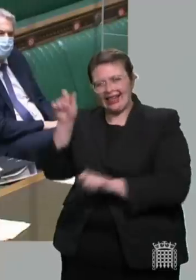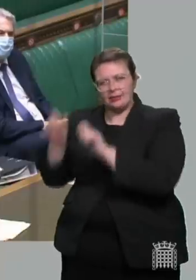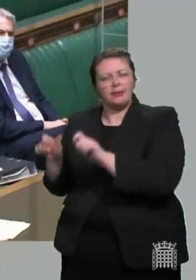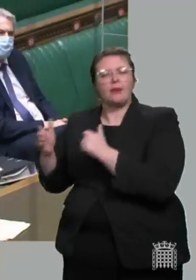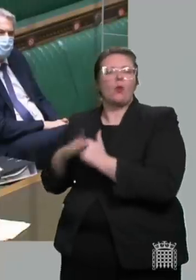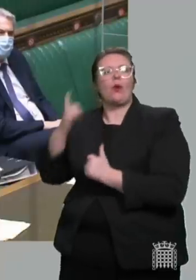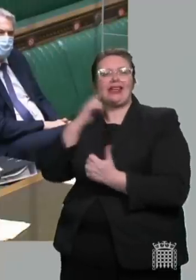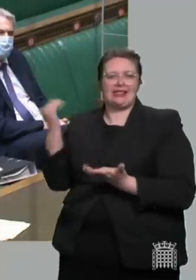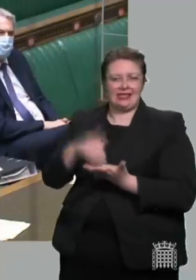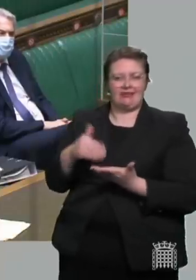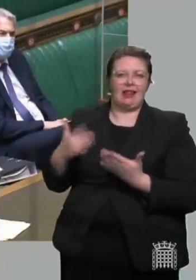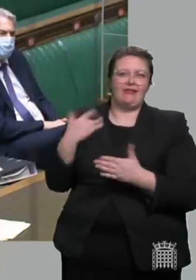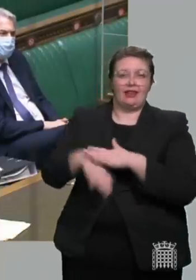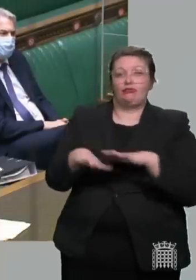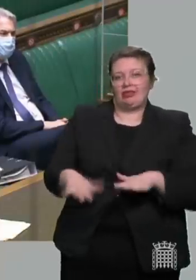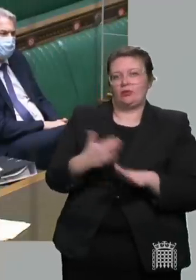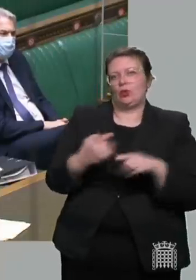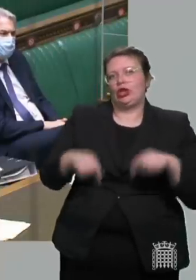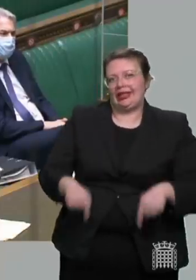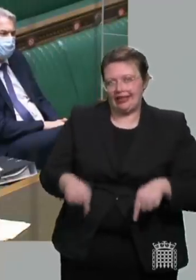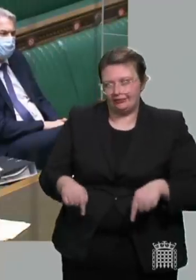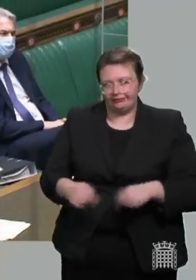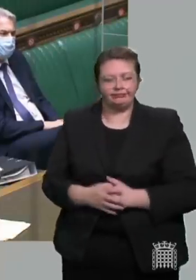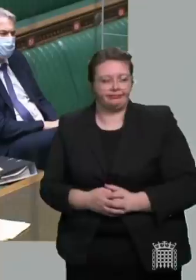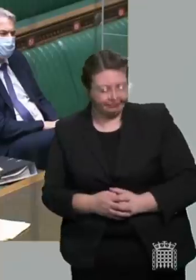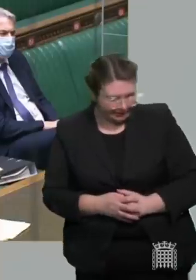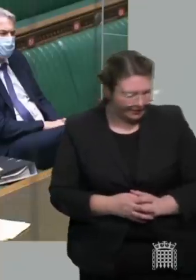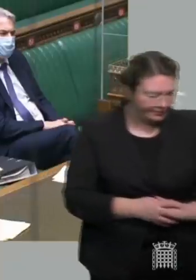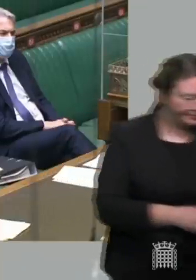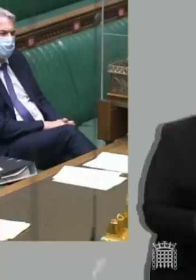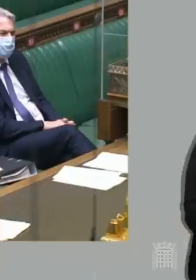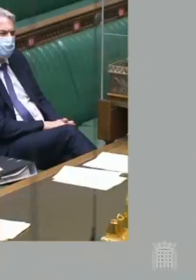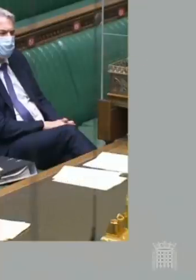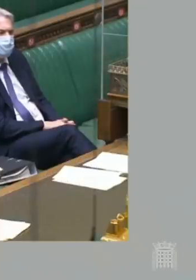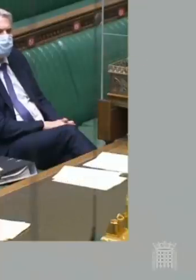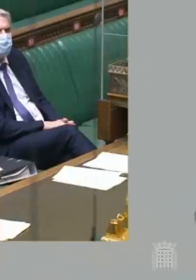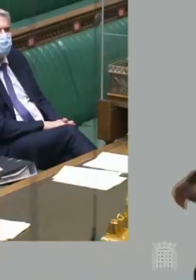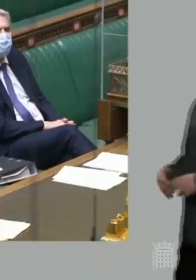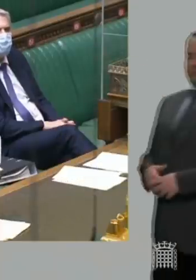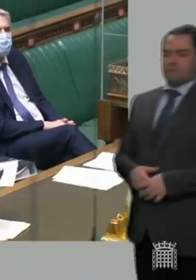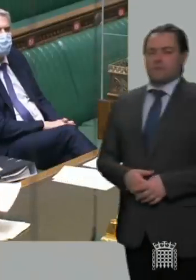As well as support for innovation and access to talent, high-growth firms need access to capital.